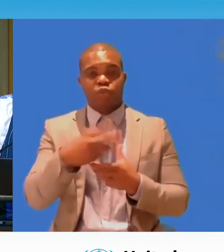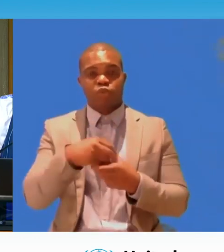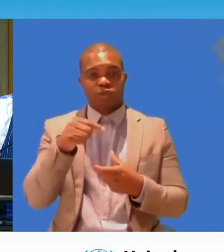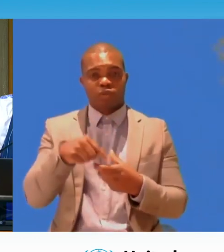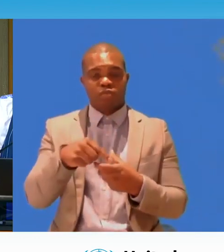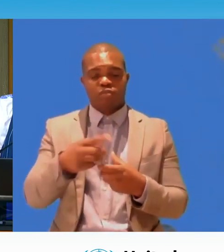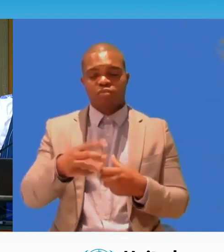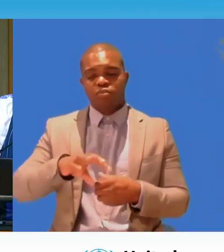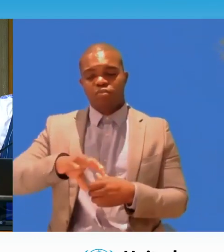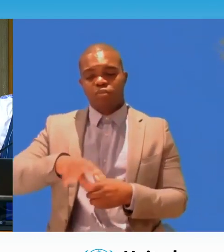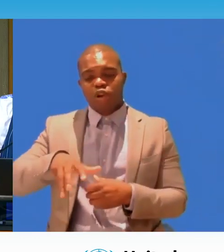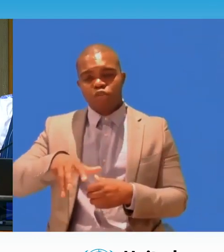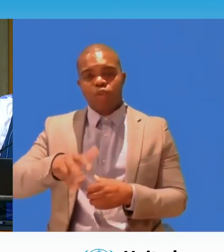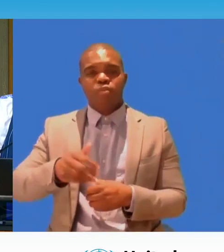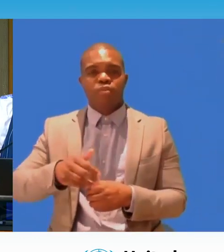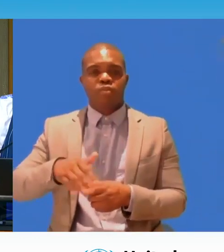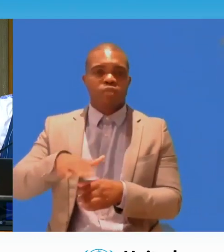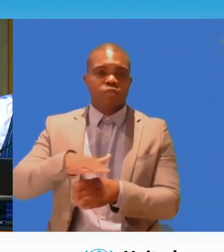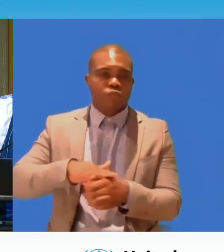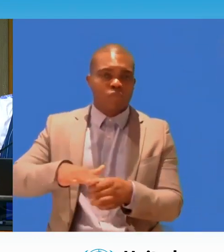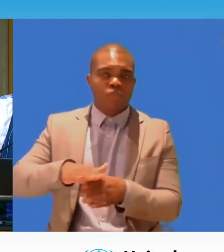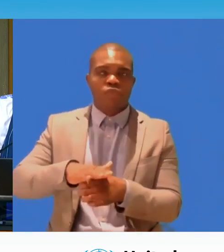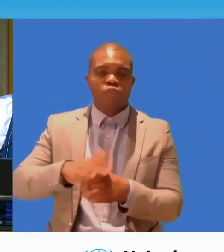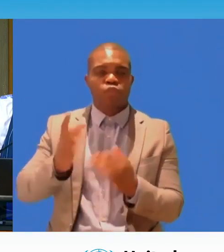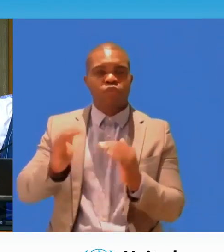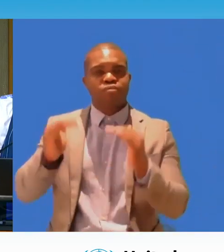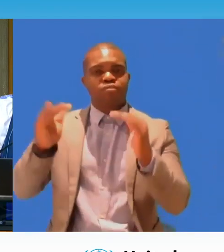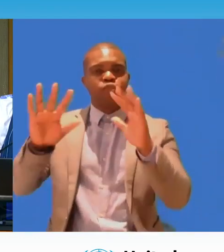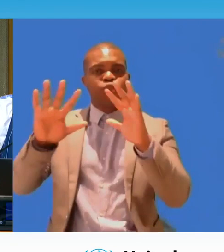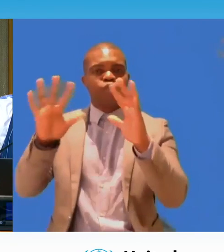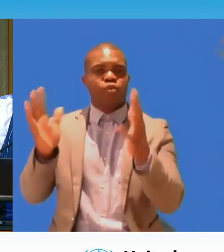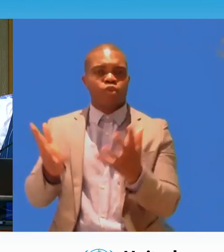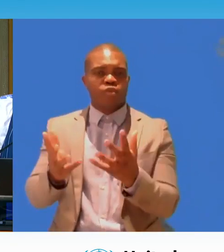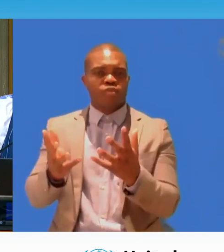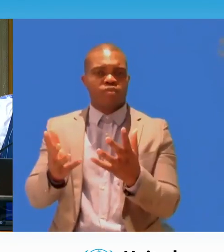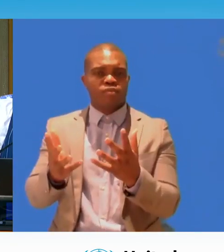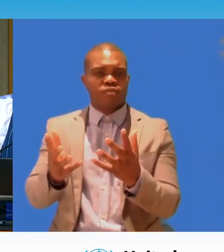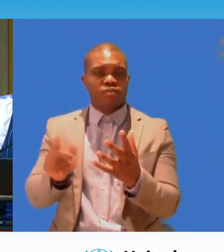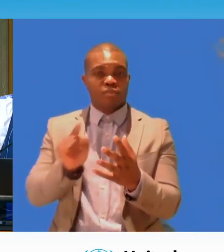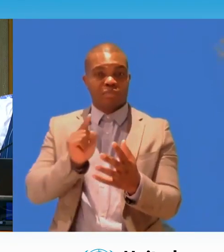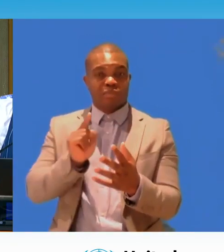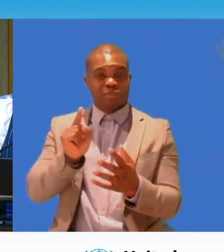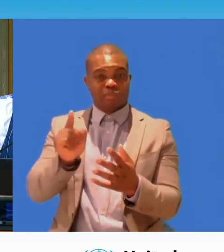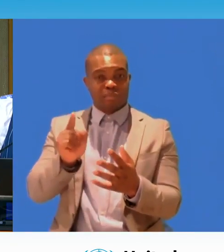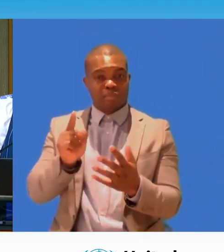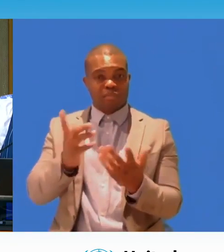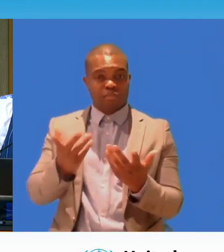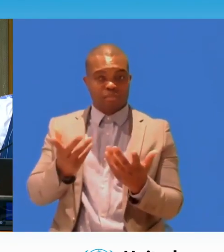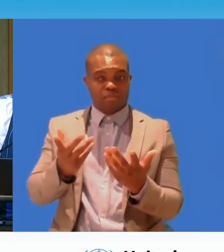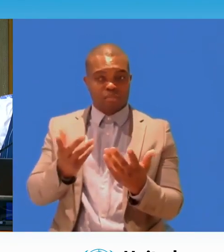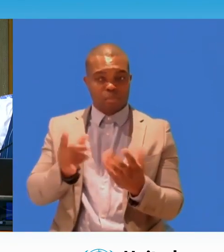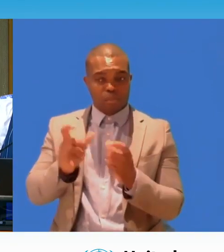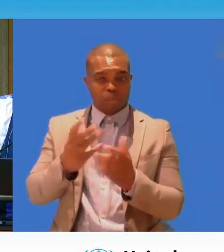where they should be in the future in my humble view the short answer is no and would like to